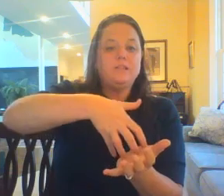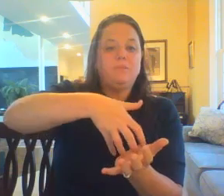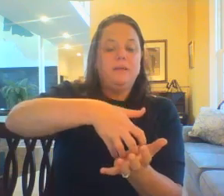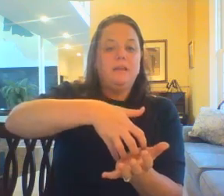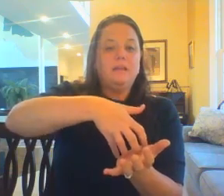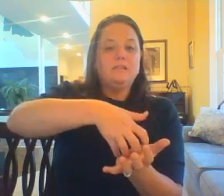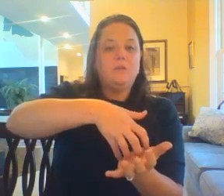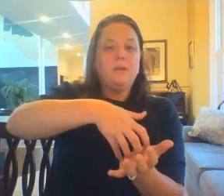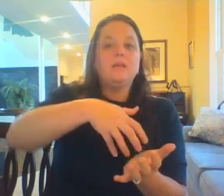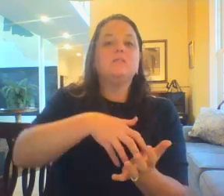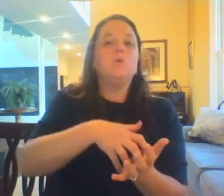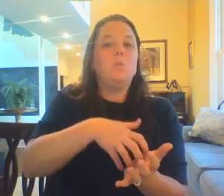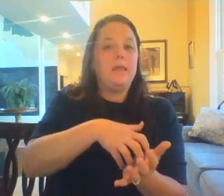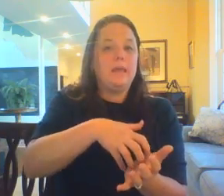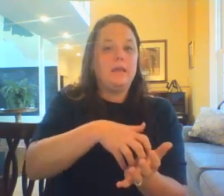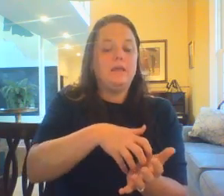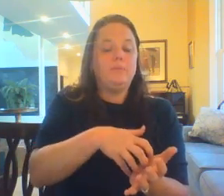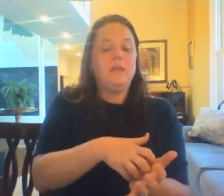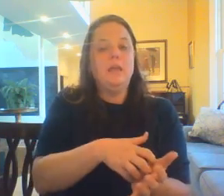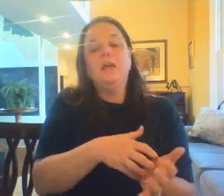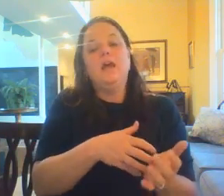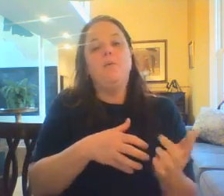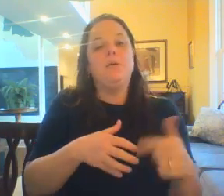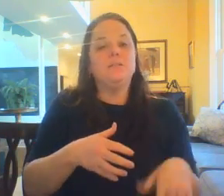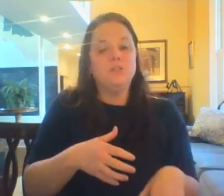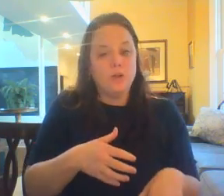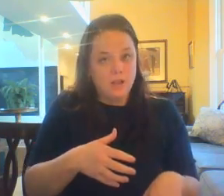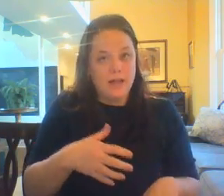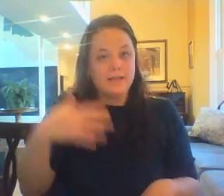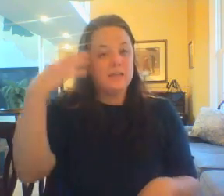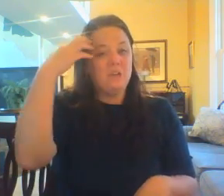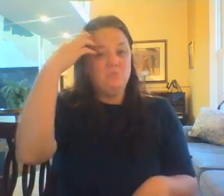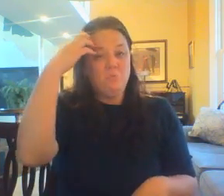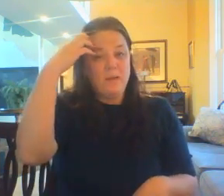are bending cuz they're weak a week